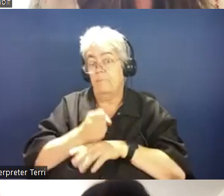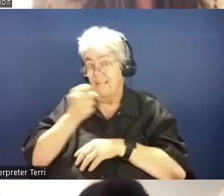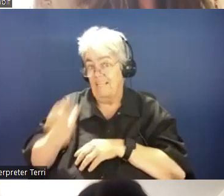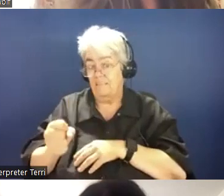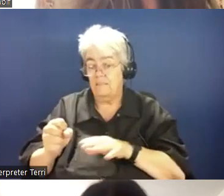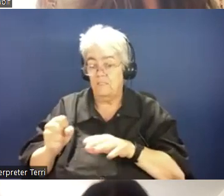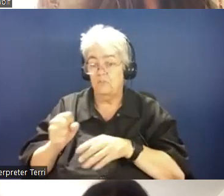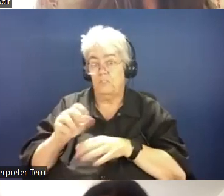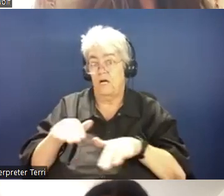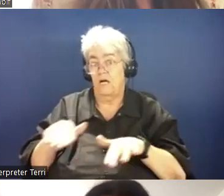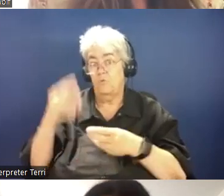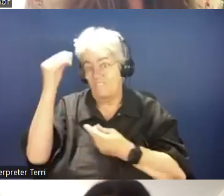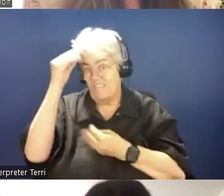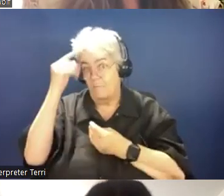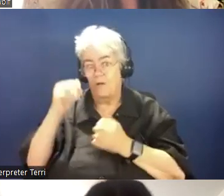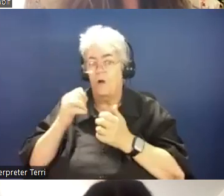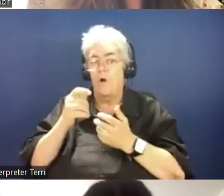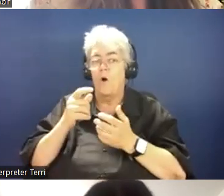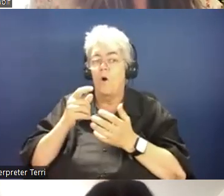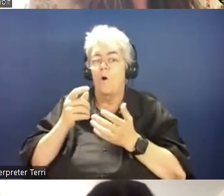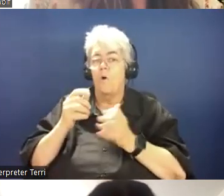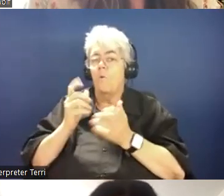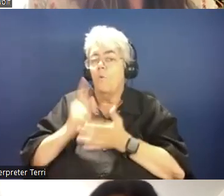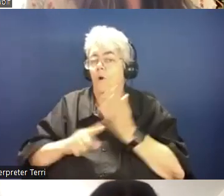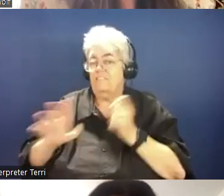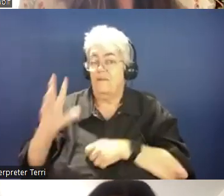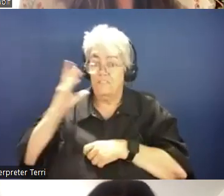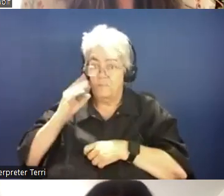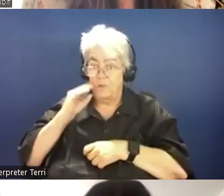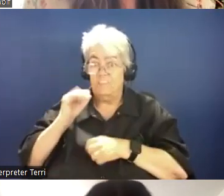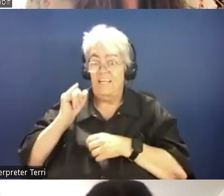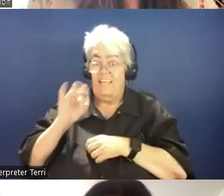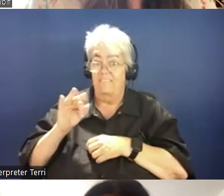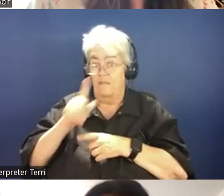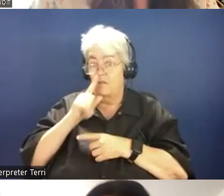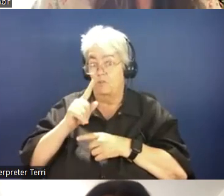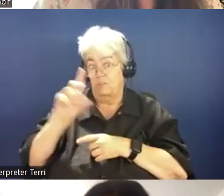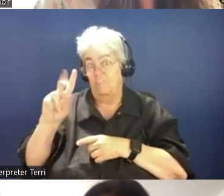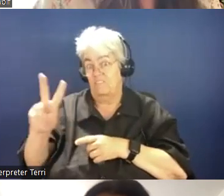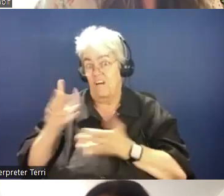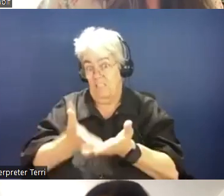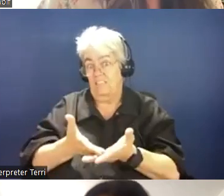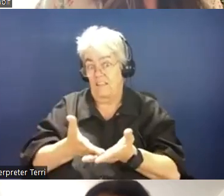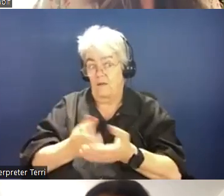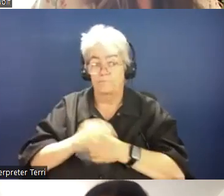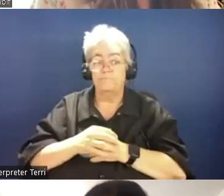considered for survivors of domestic violence in that placement. While also prioritizing the